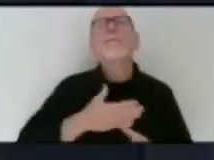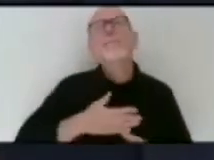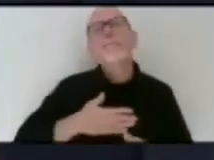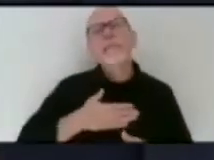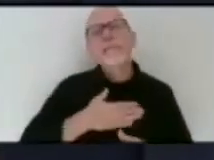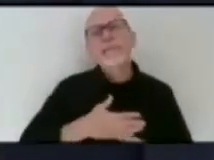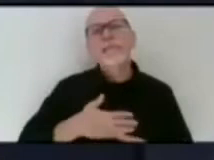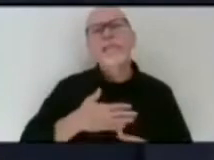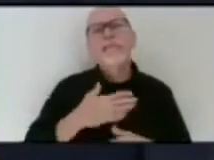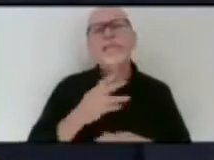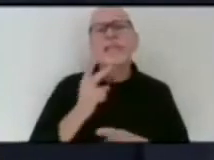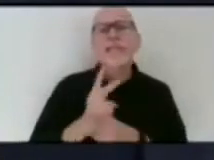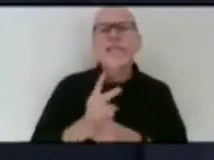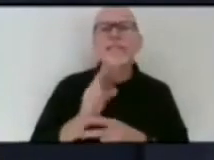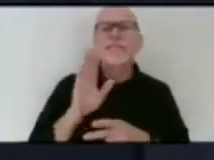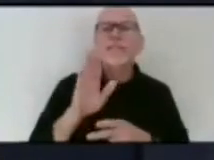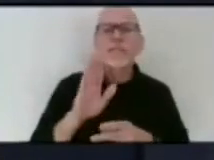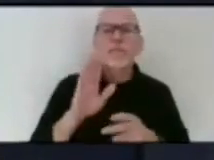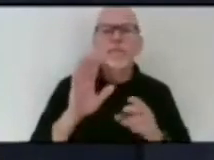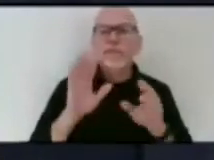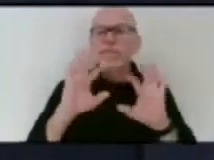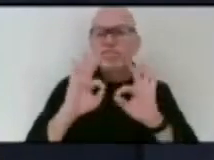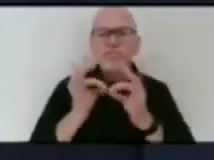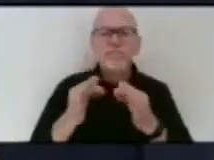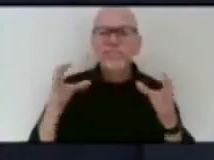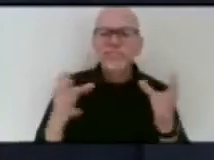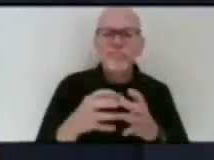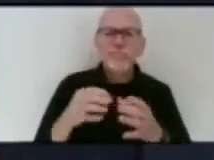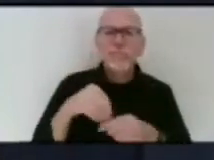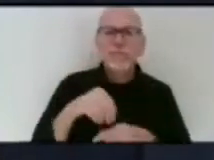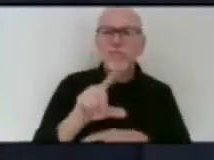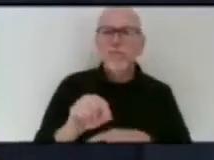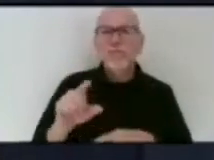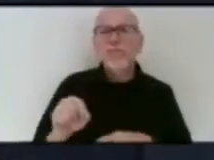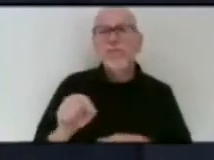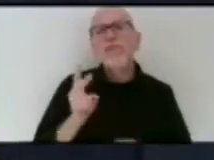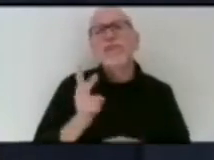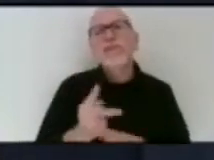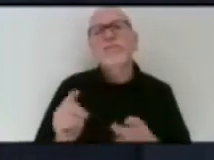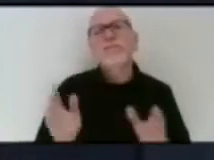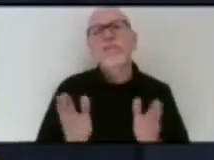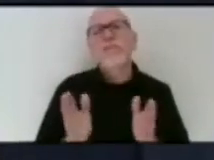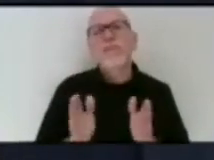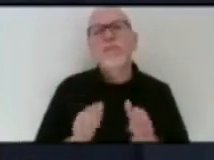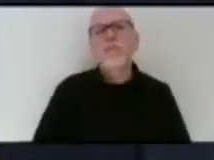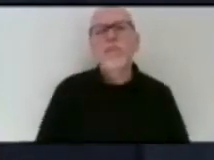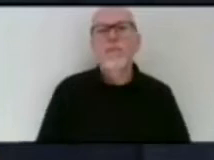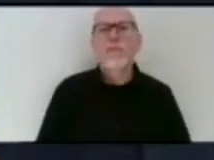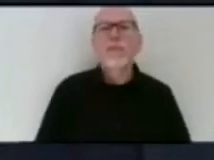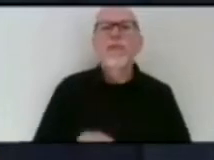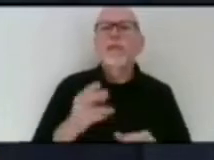holiday gatherings in 2020 small. Keep him short, or maybe than normal